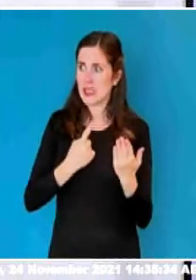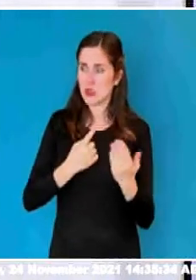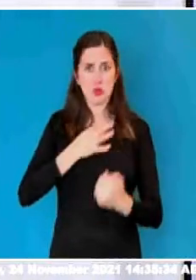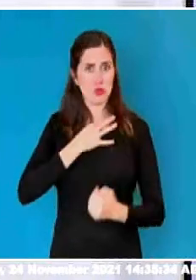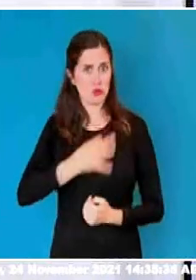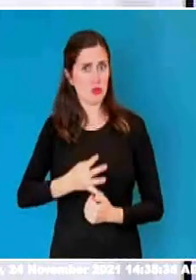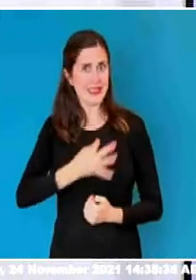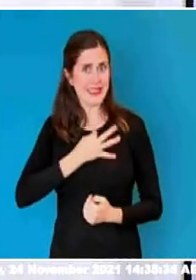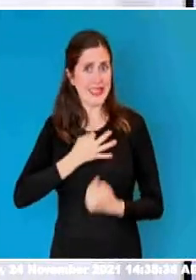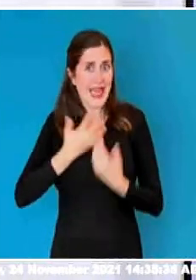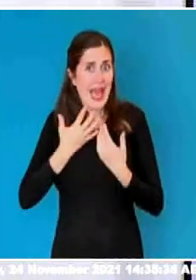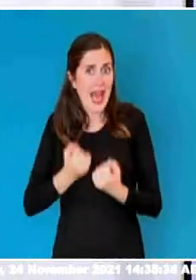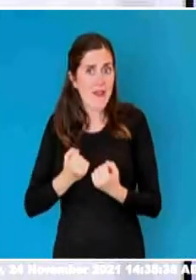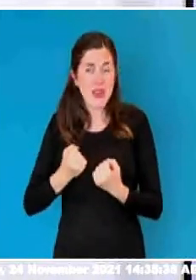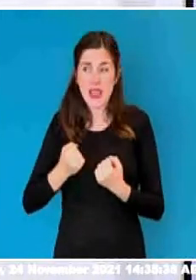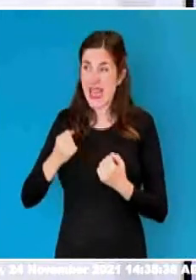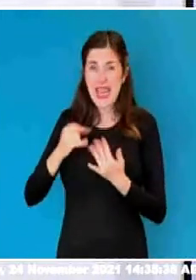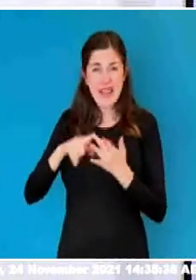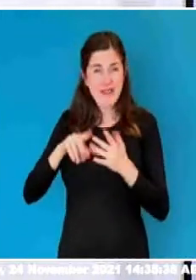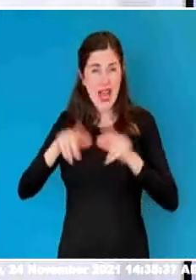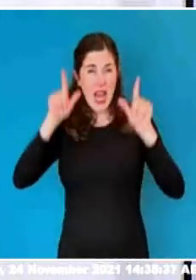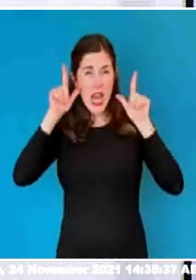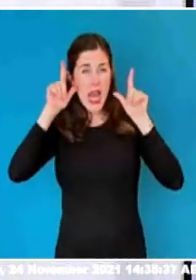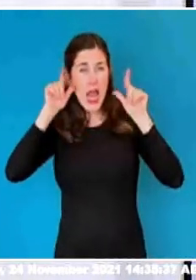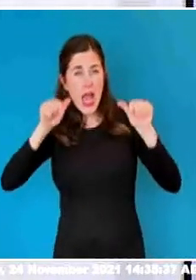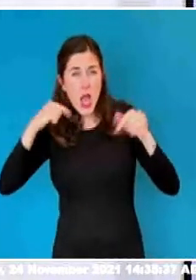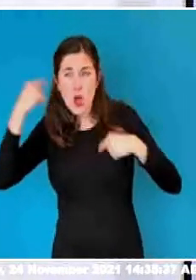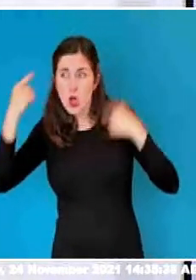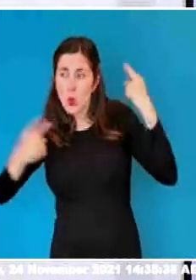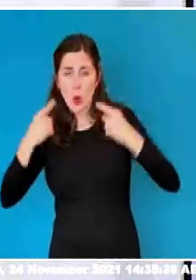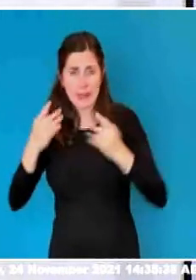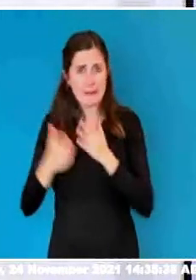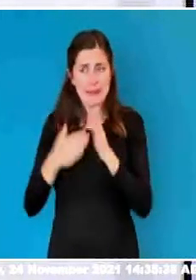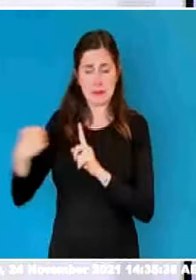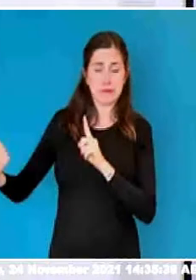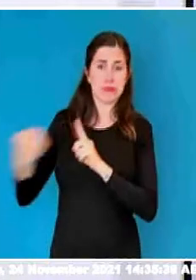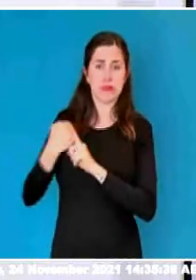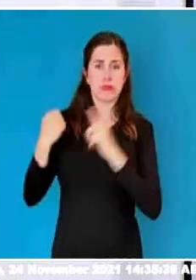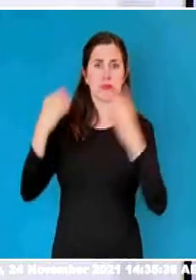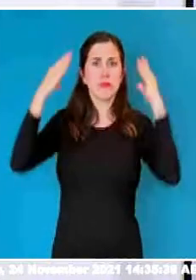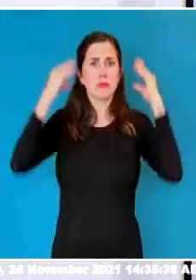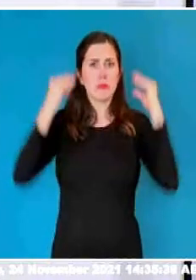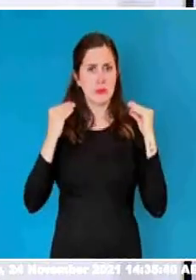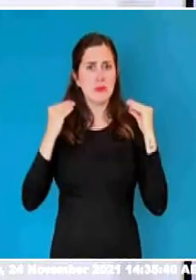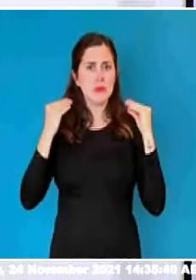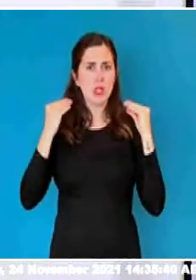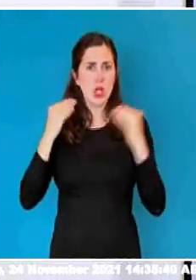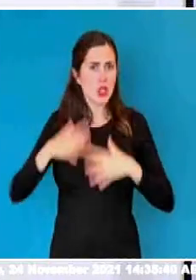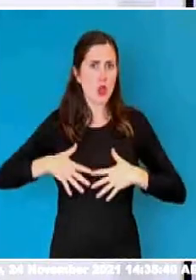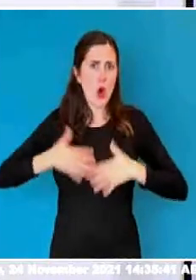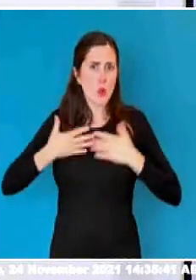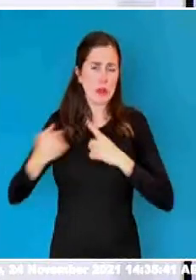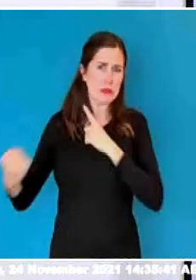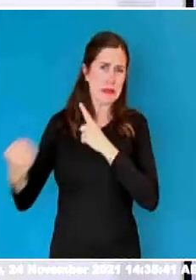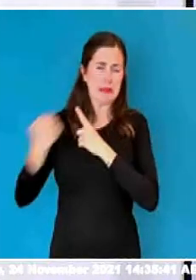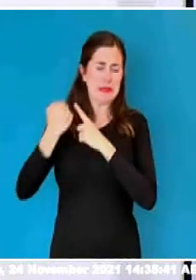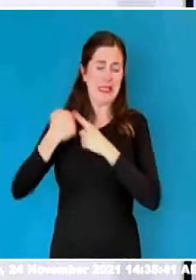alert to, to prevent an employee developing hearing loss or a hearing injury.